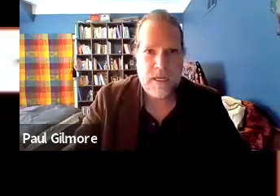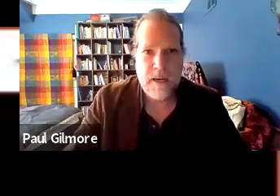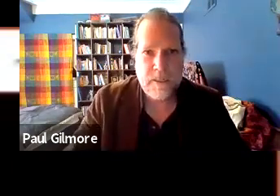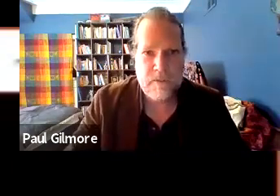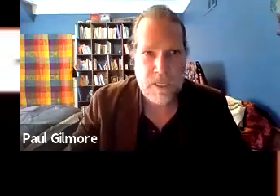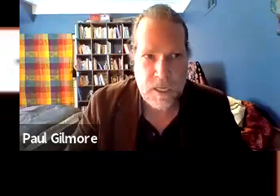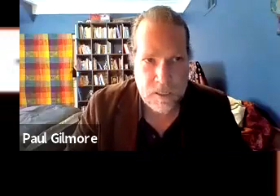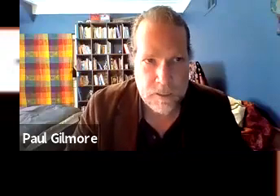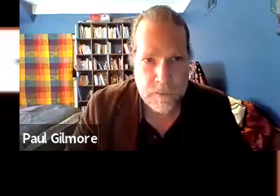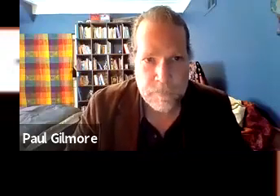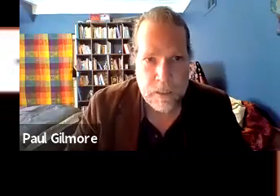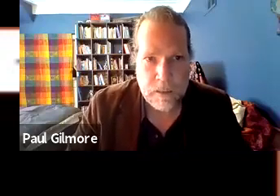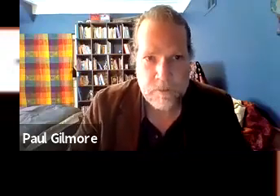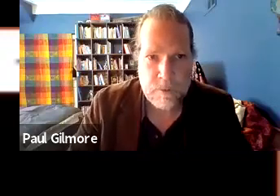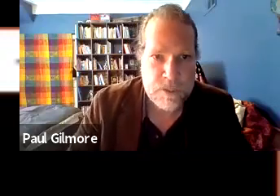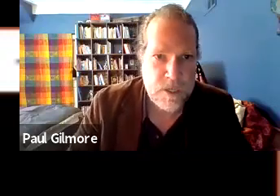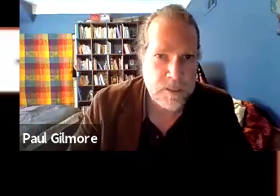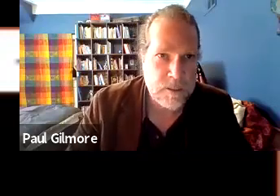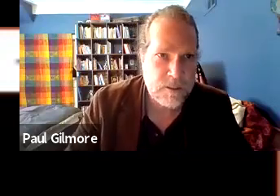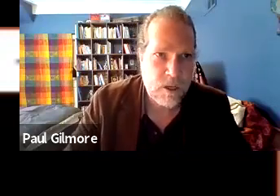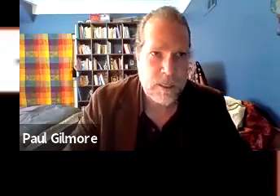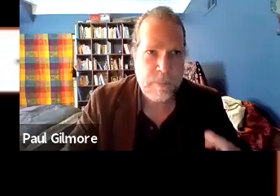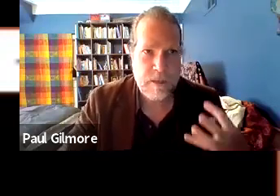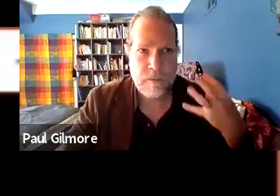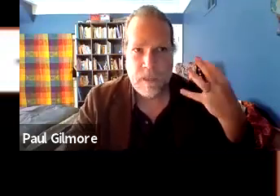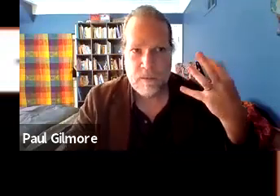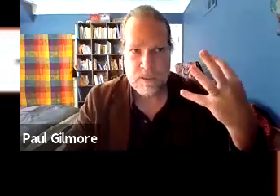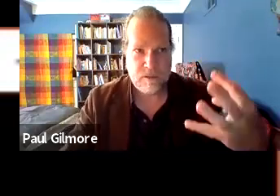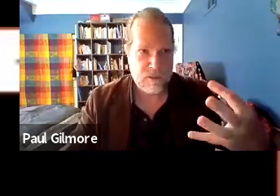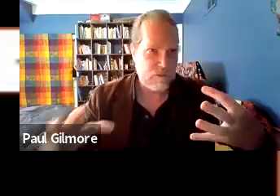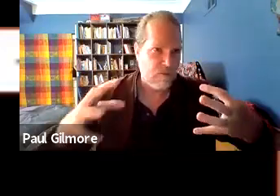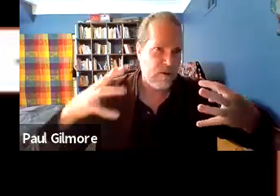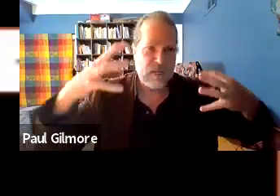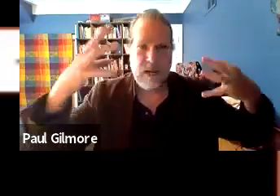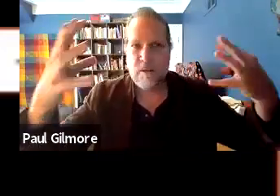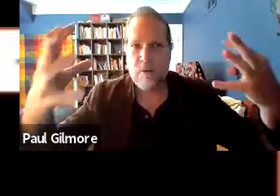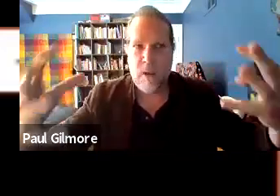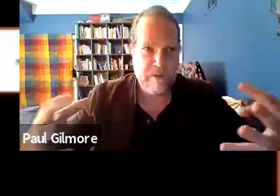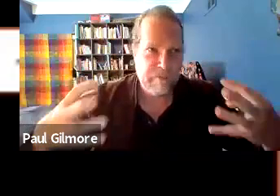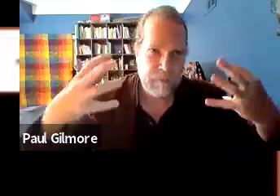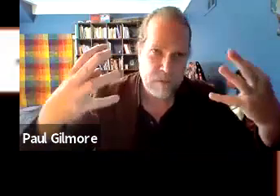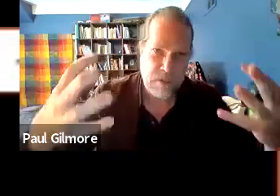tide of color, Lothrop Stoddard talking about this, this, you know, tidal wave of people of